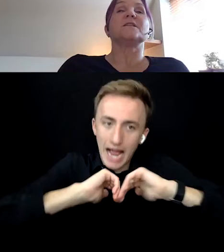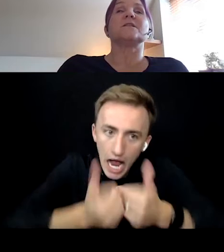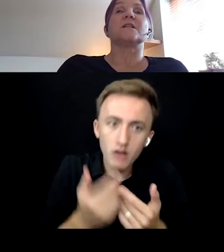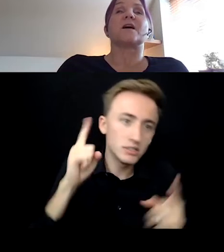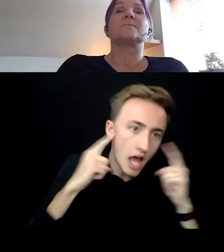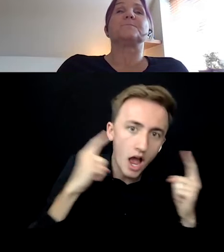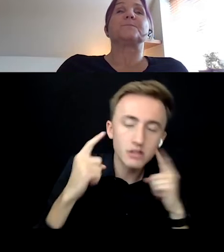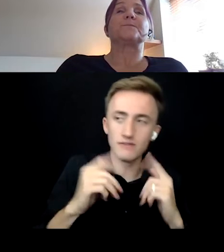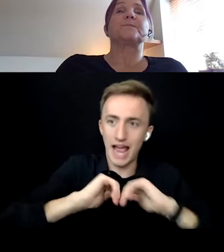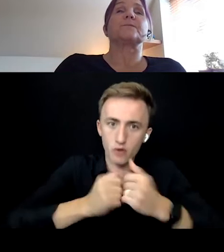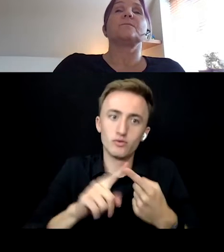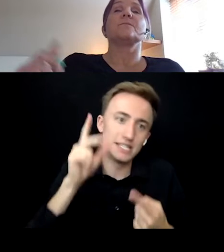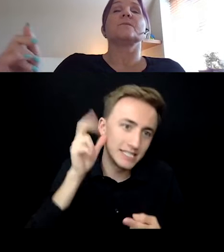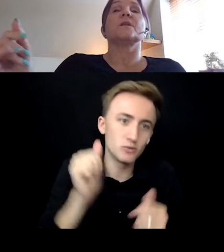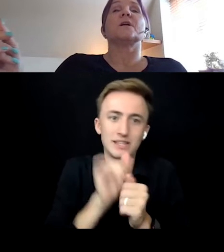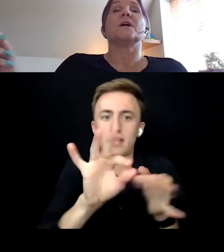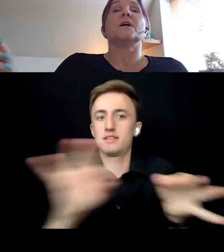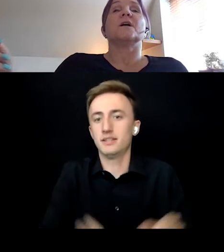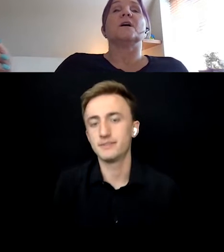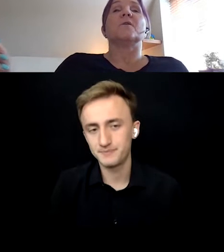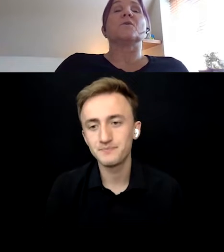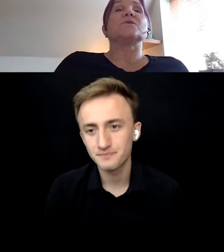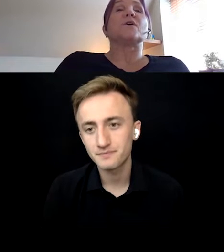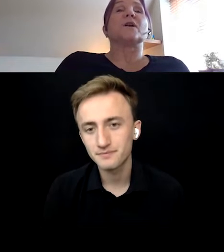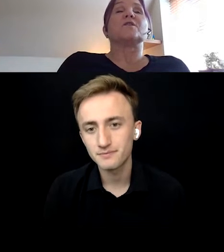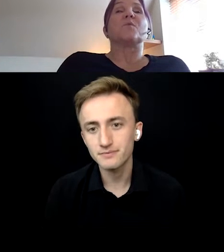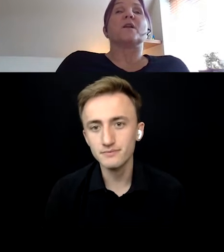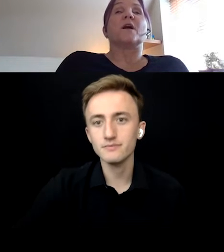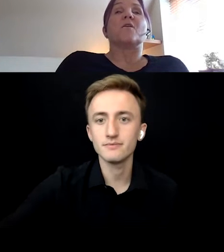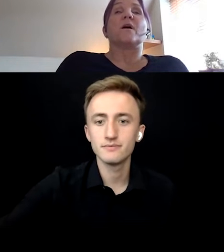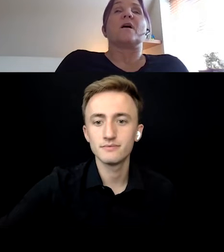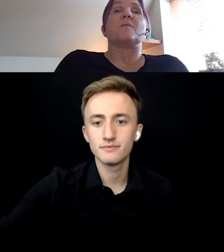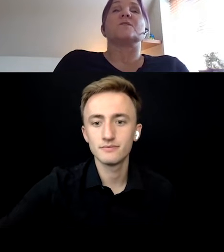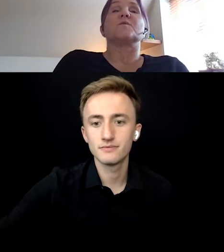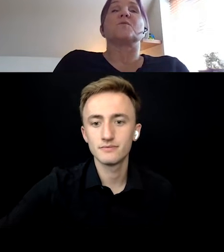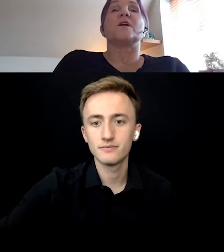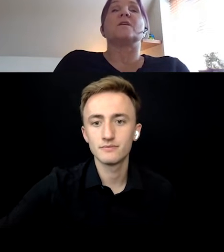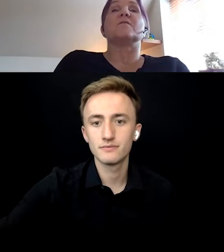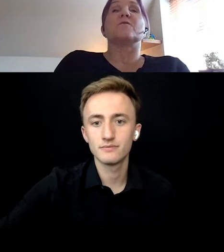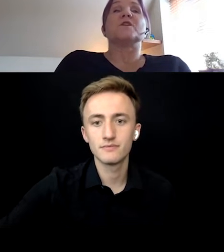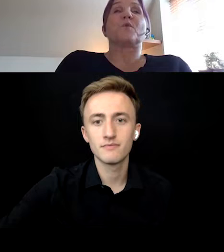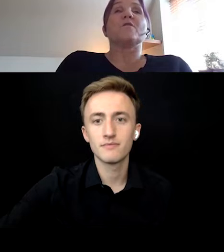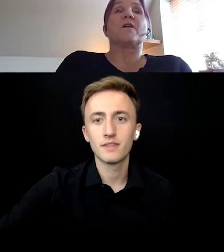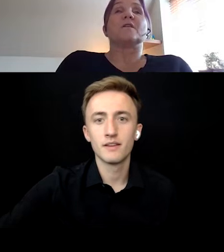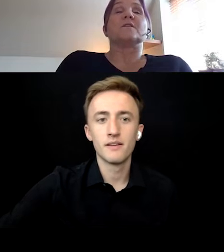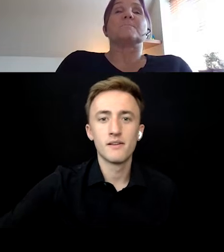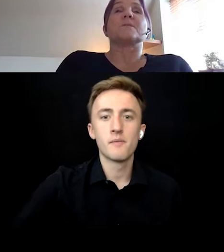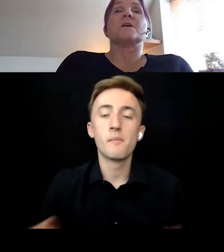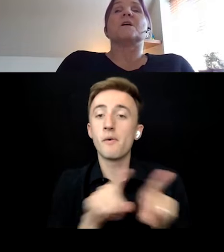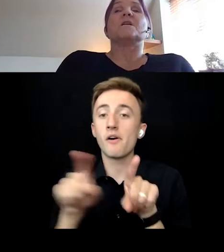listen to that. We are also getting to the point now where Amazon is providing voice profiles.